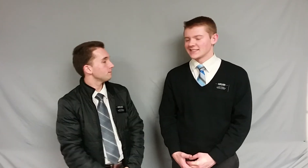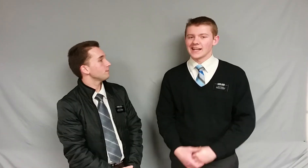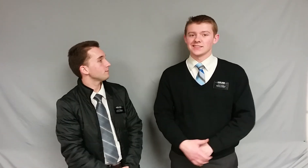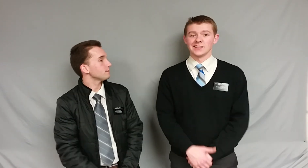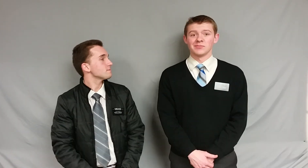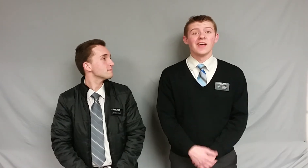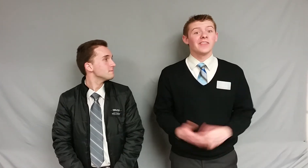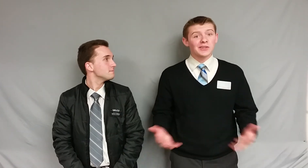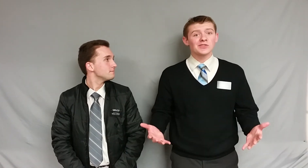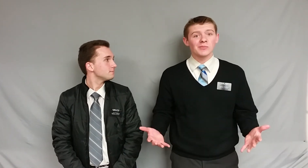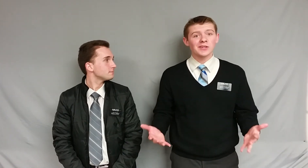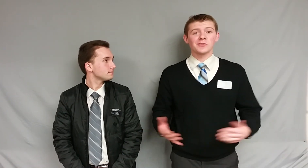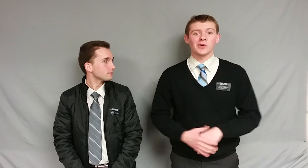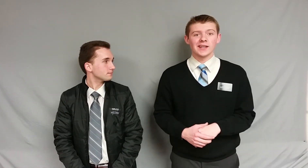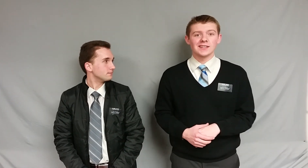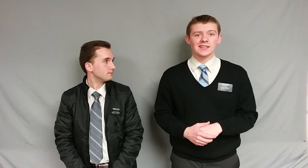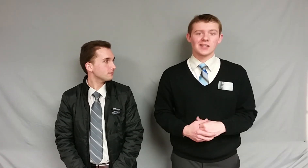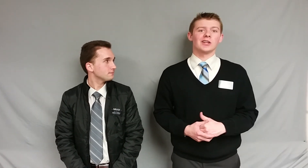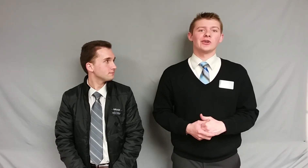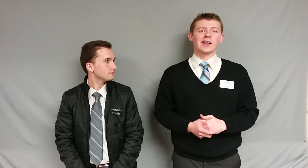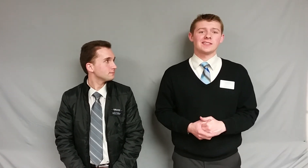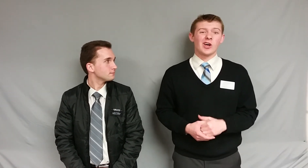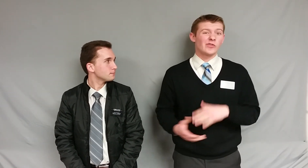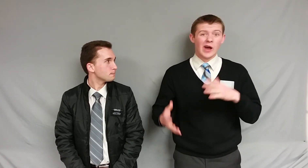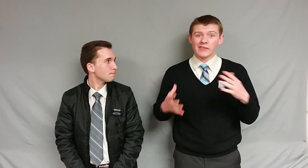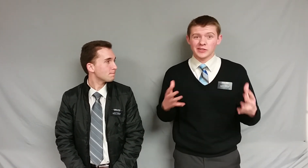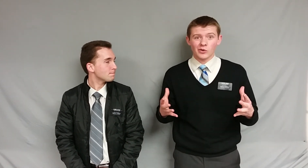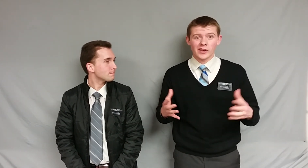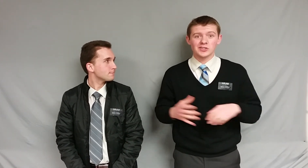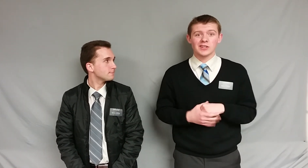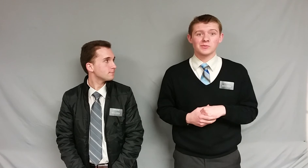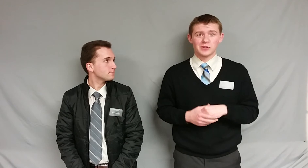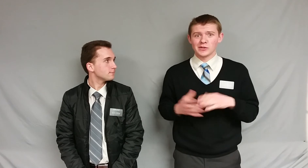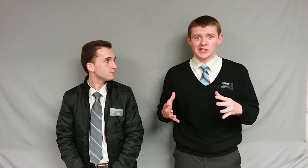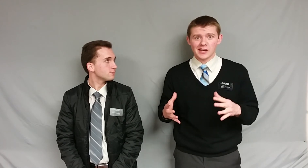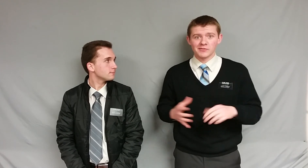Exactly! Thank you so much for joining us again on LearnASL! If you have any questions, we know it's a lot of